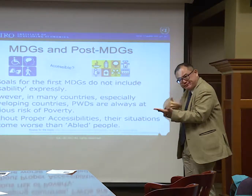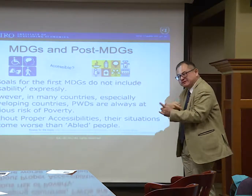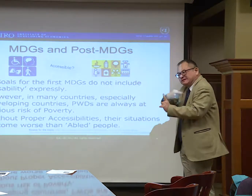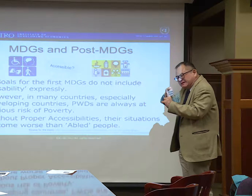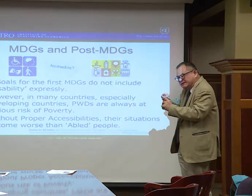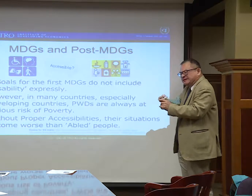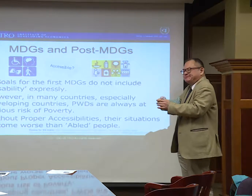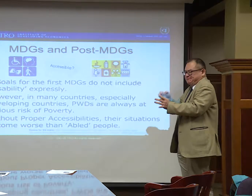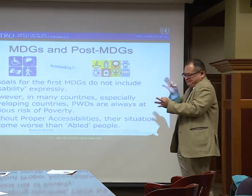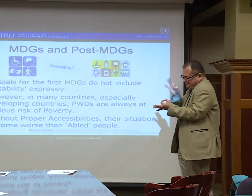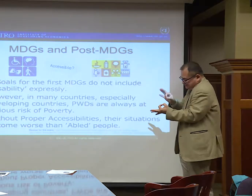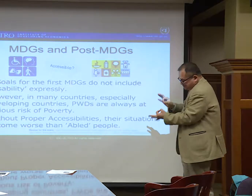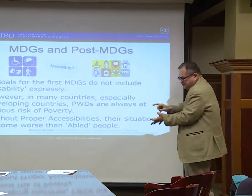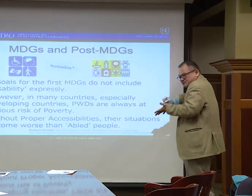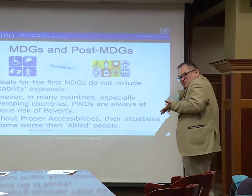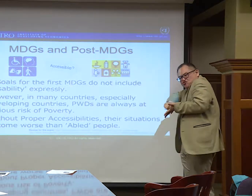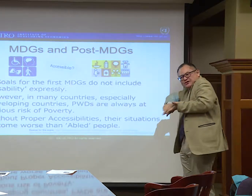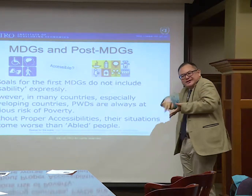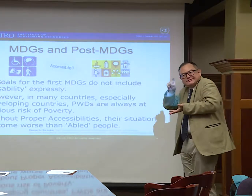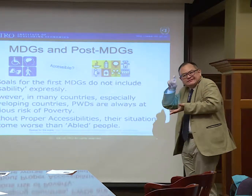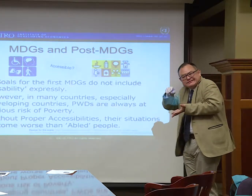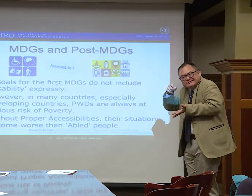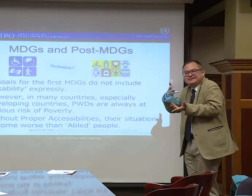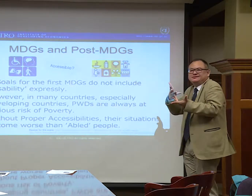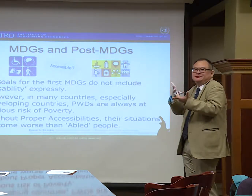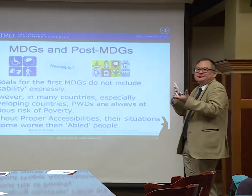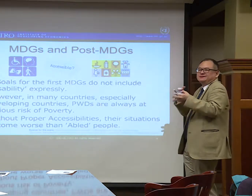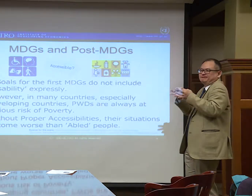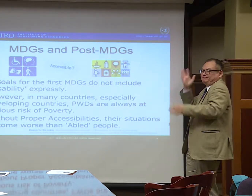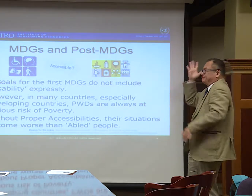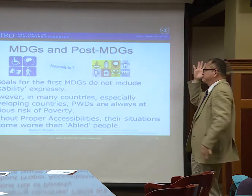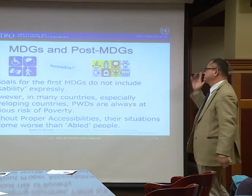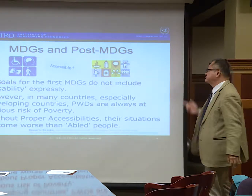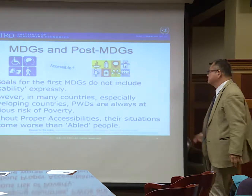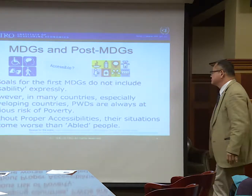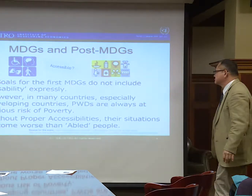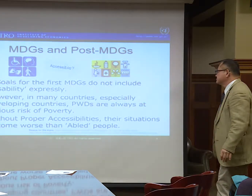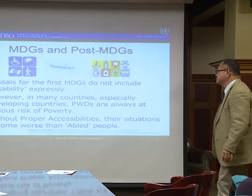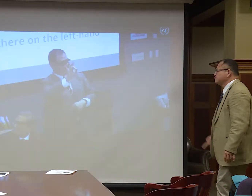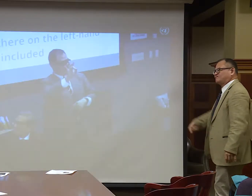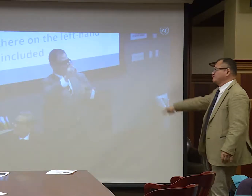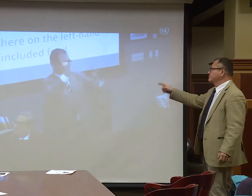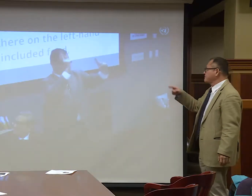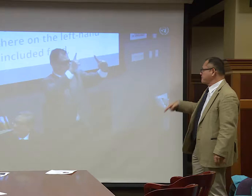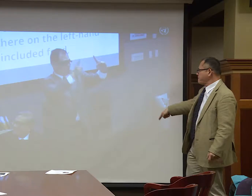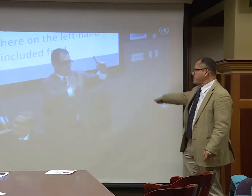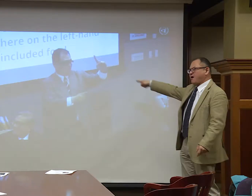and how my, um, research was trustworthy.